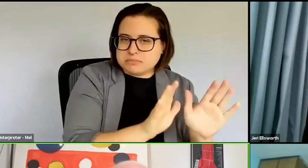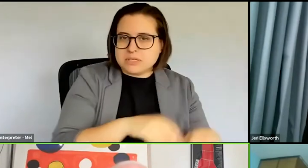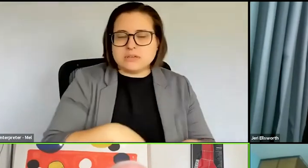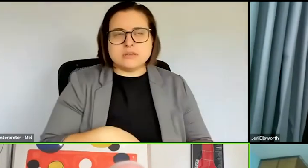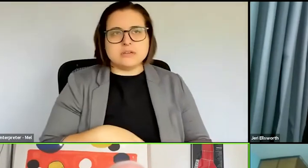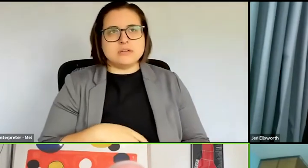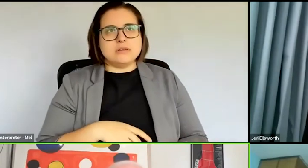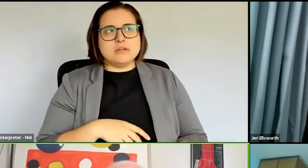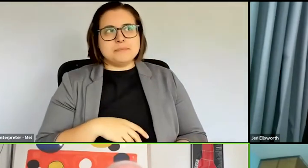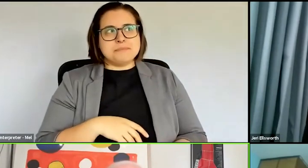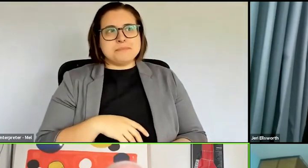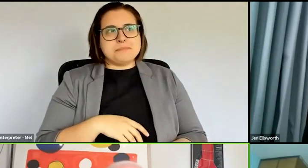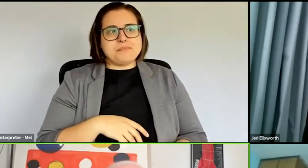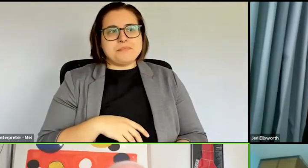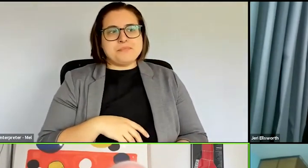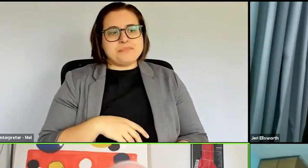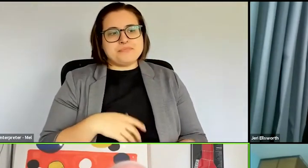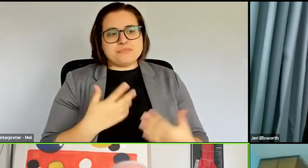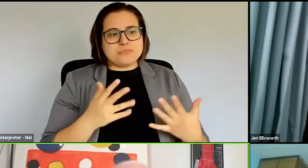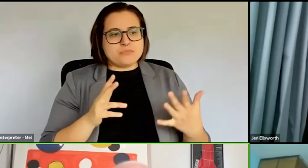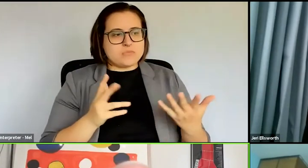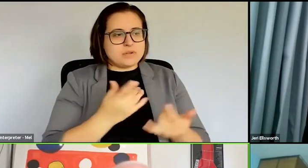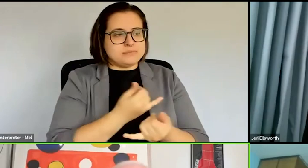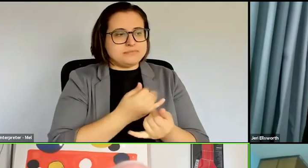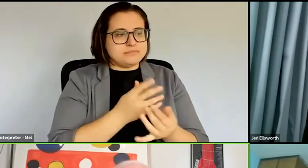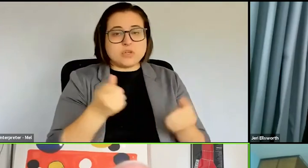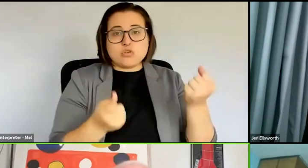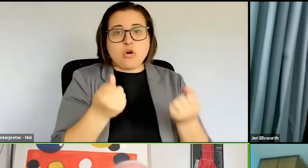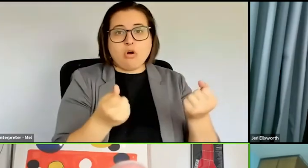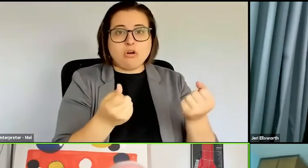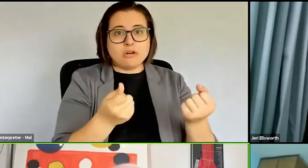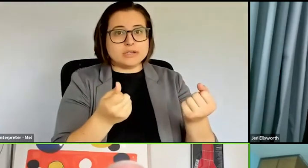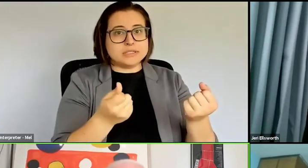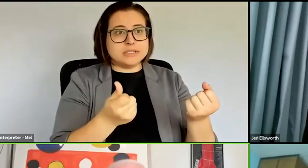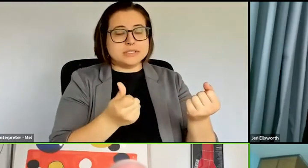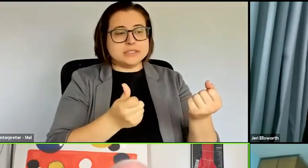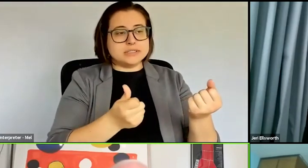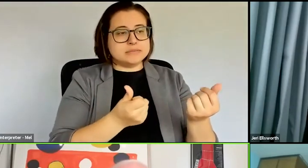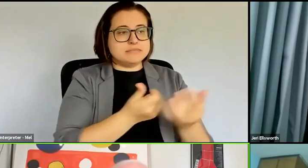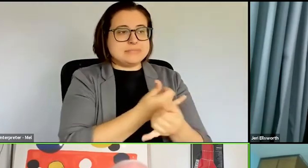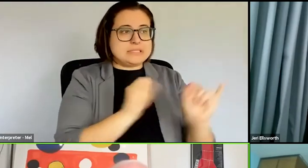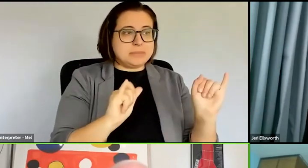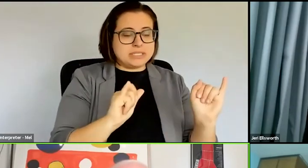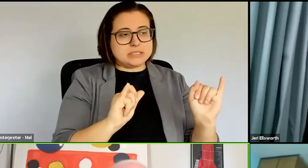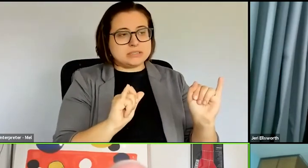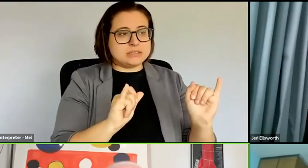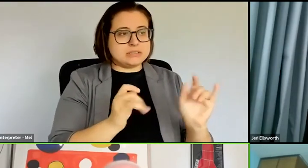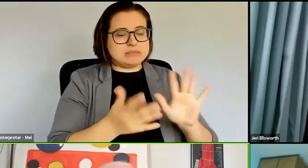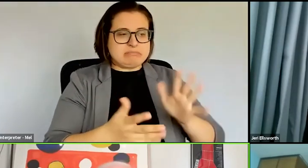how you control the autonomy of a car or the semi-autonomy of a car, where you were teaming